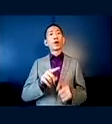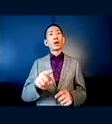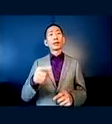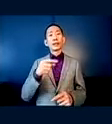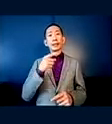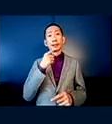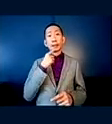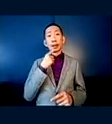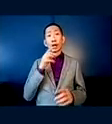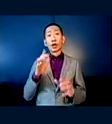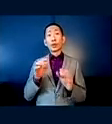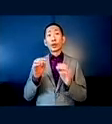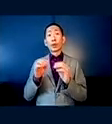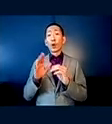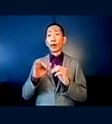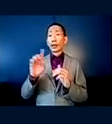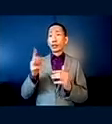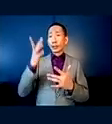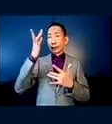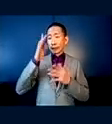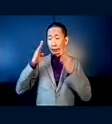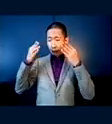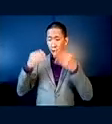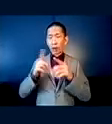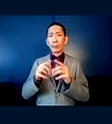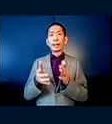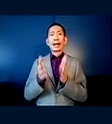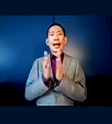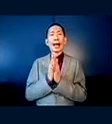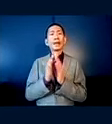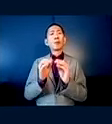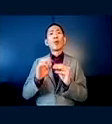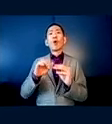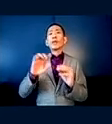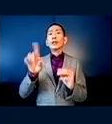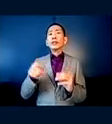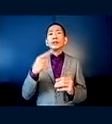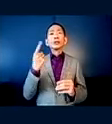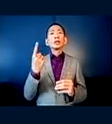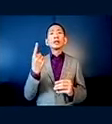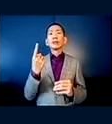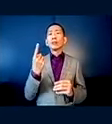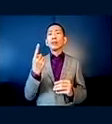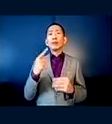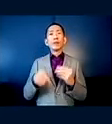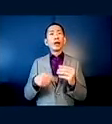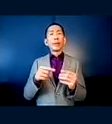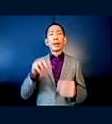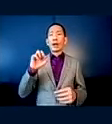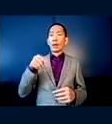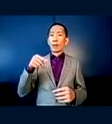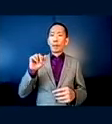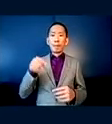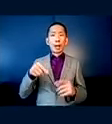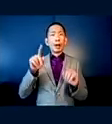AND THEY ALSO SAID THAT GOING BEYOND THE DISEASE, MAKING SURE YOU'RE ASKING BEYOND JUST ABOUT